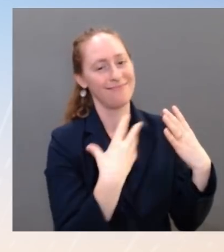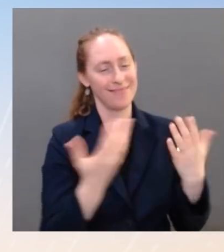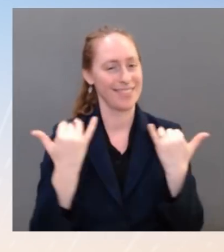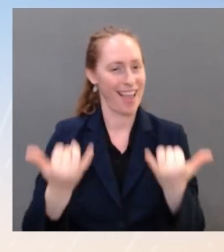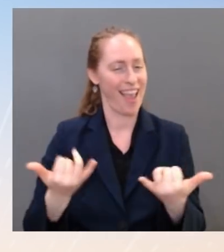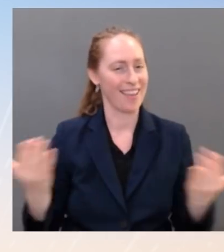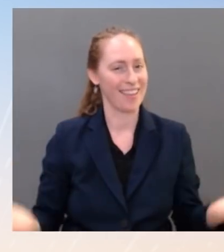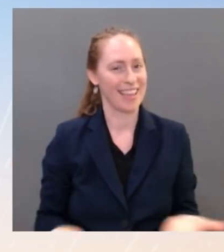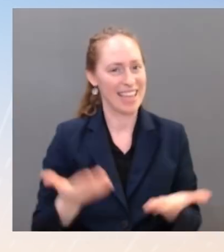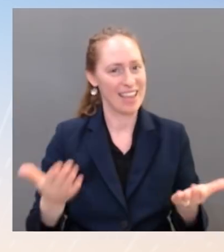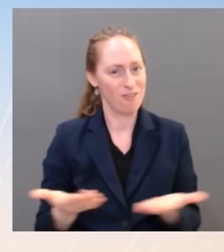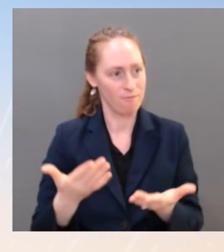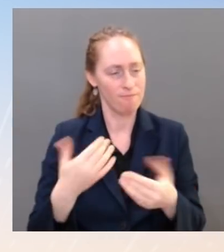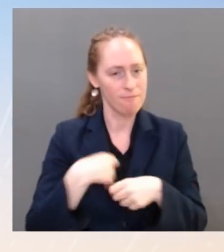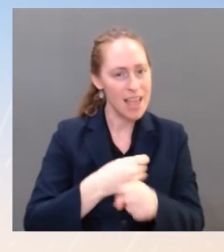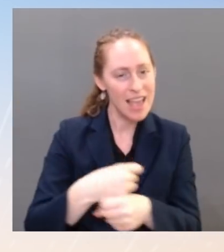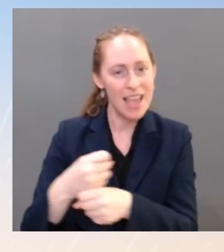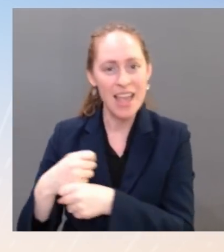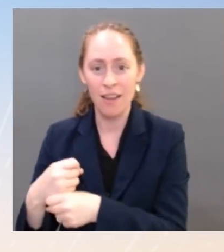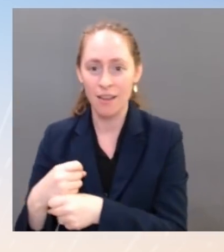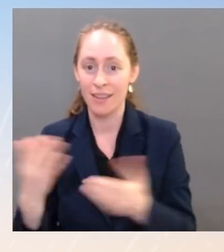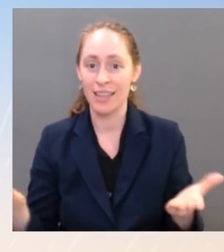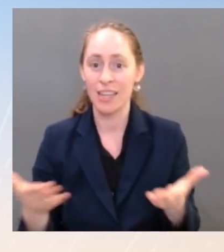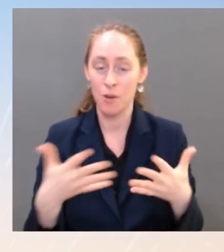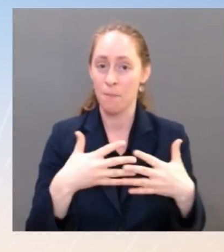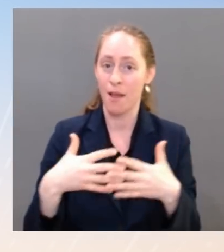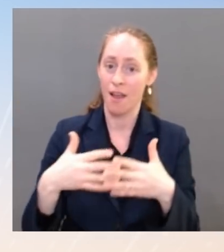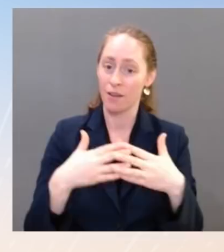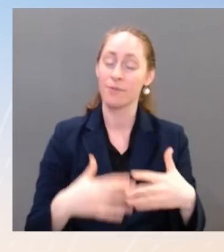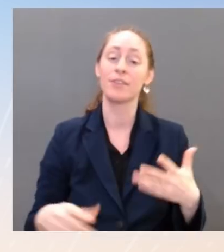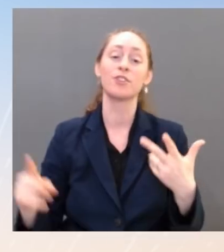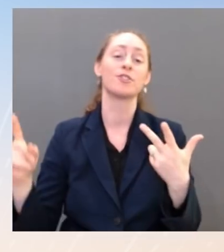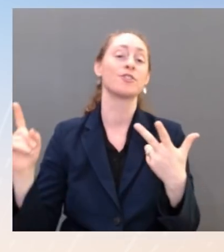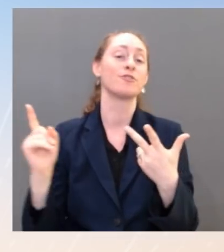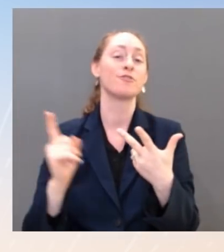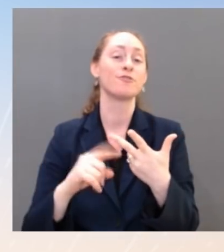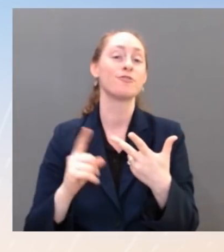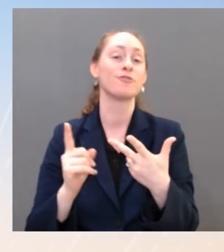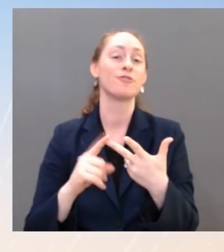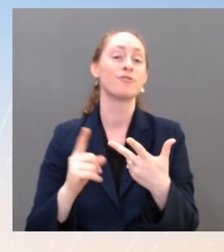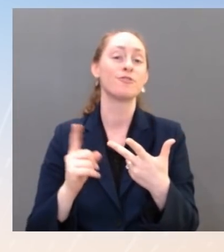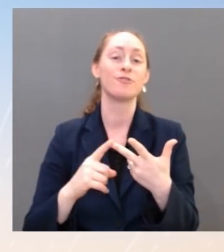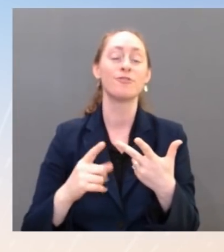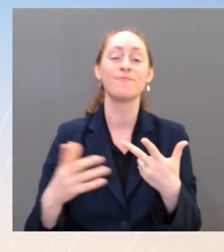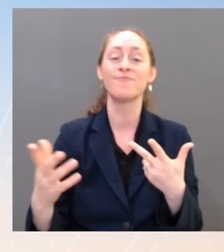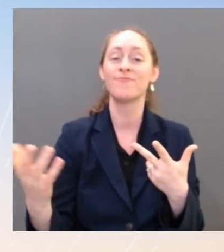that we do better permitting. These projects are often stalled in the permitting process